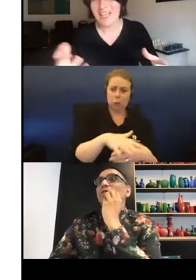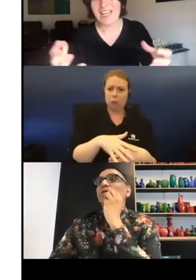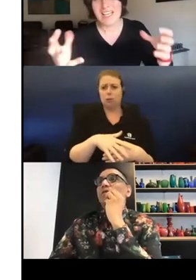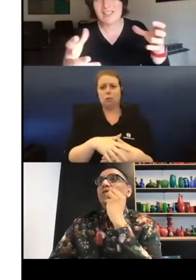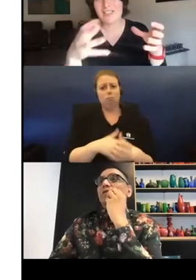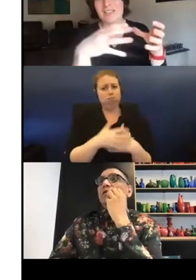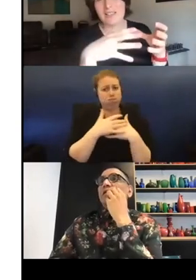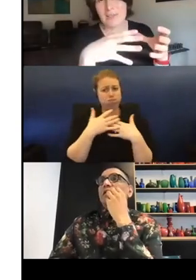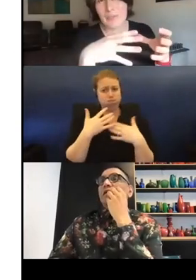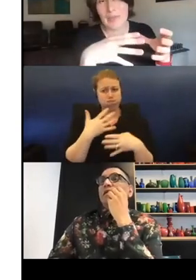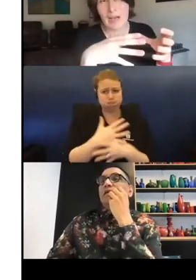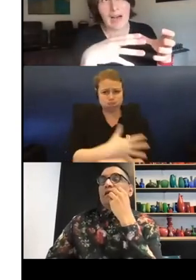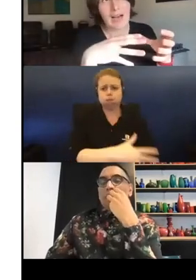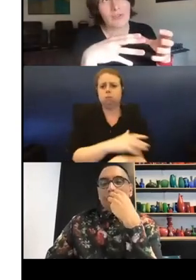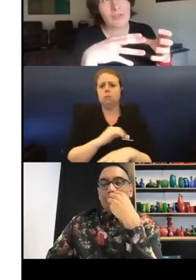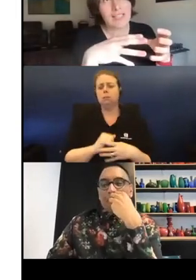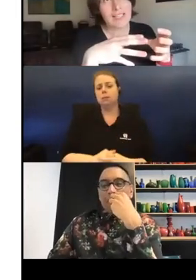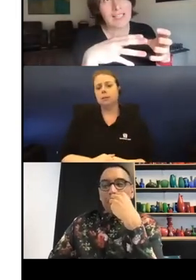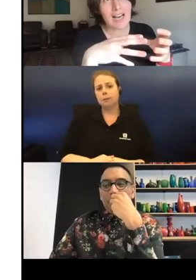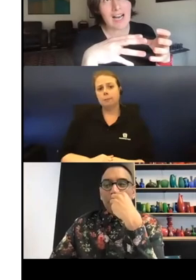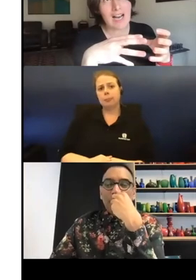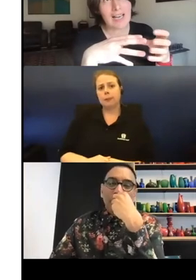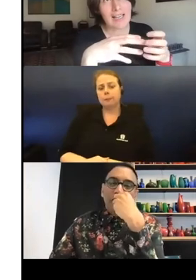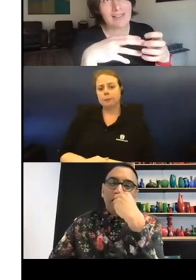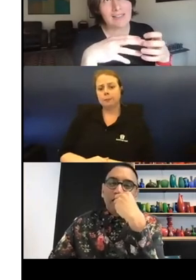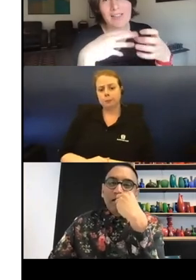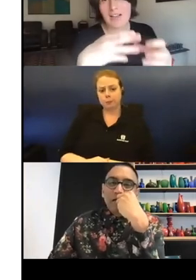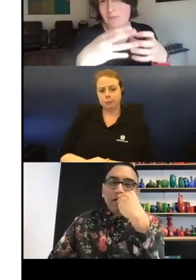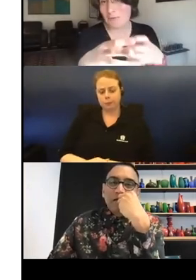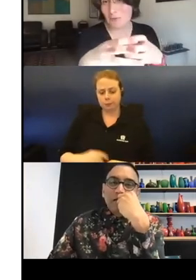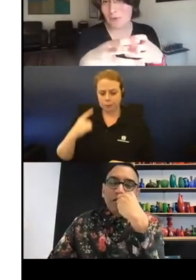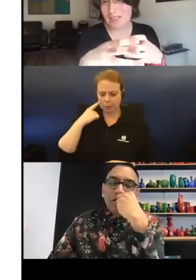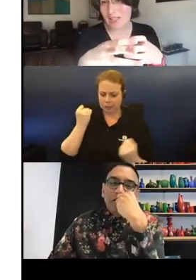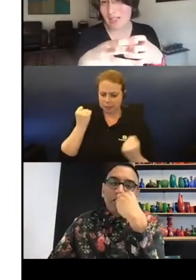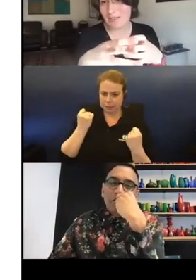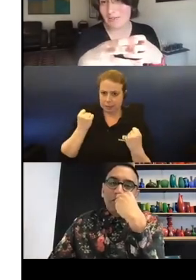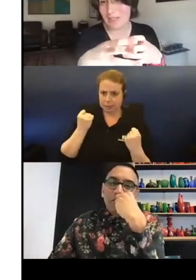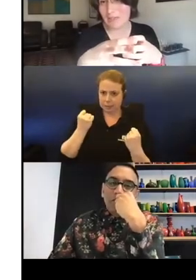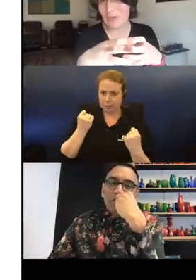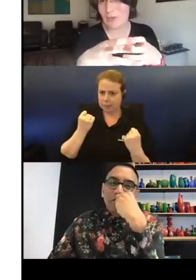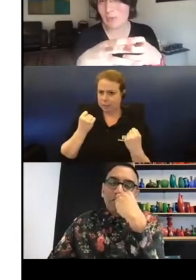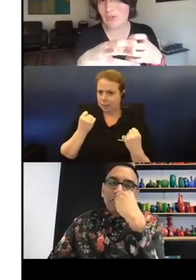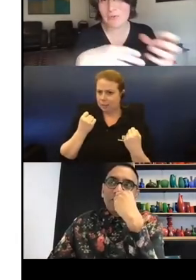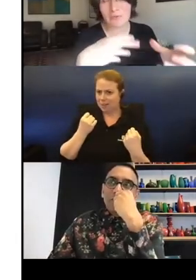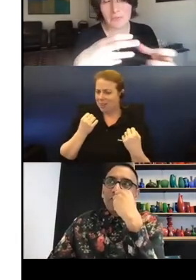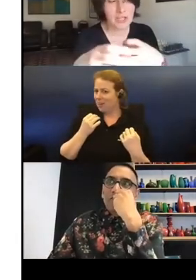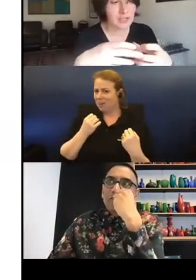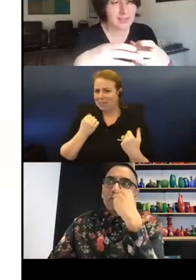and um i don't think i had the love for this archive even though they were so precious there